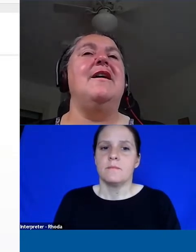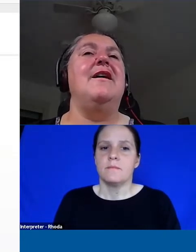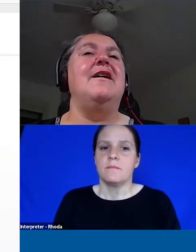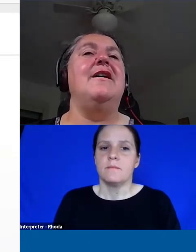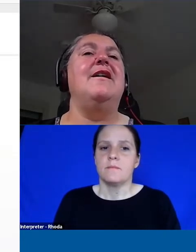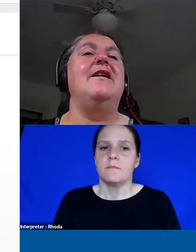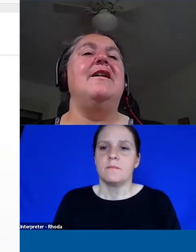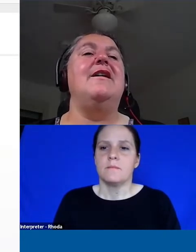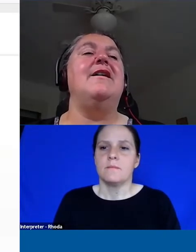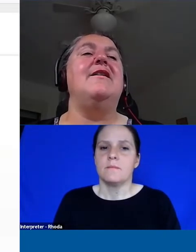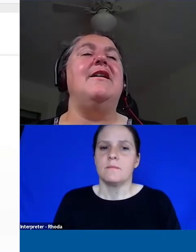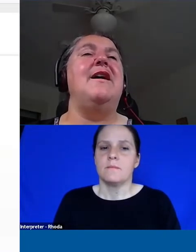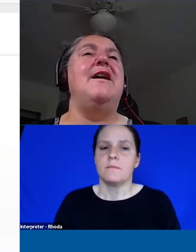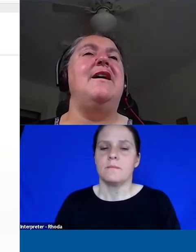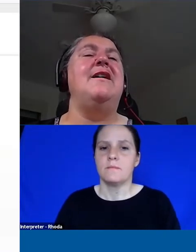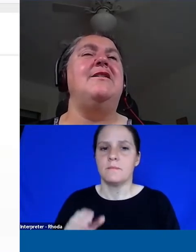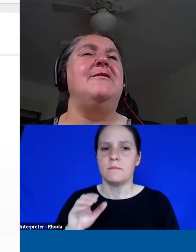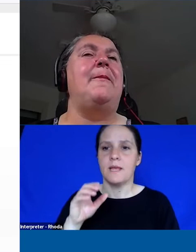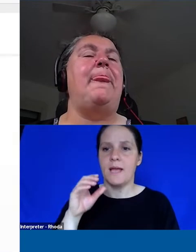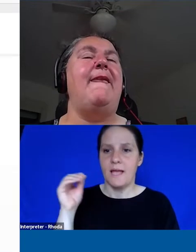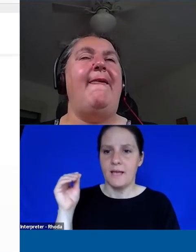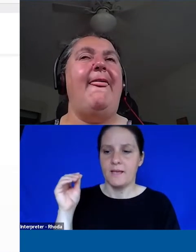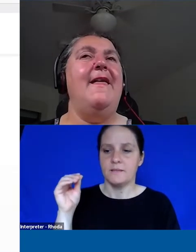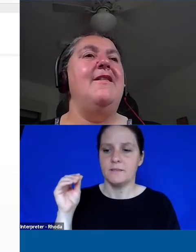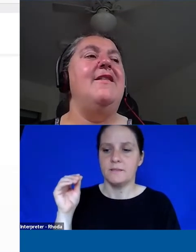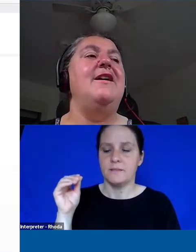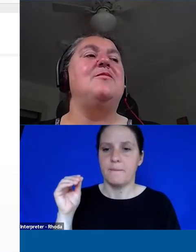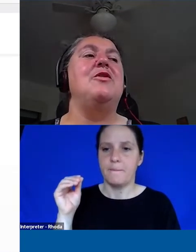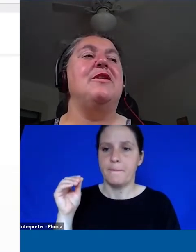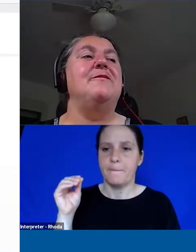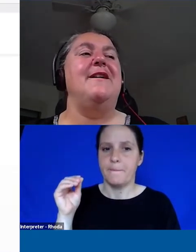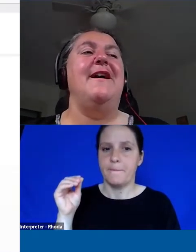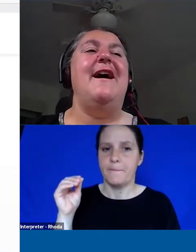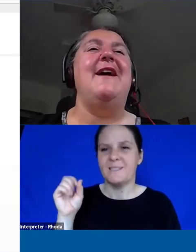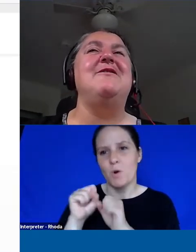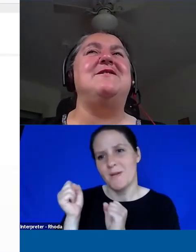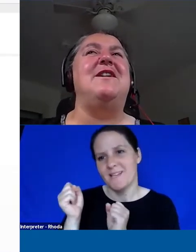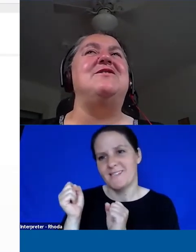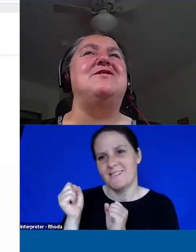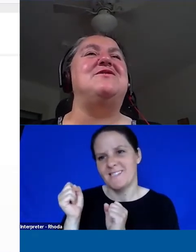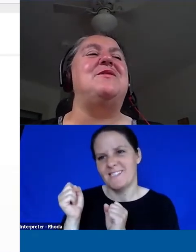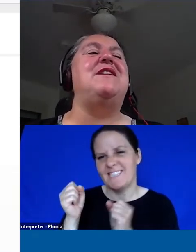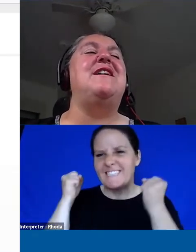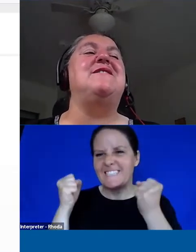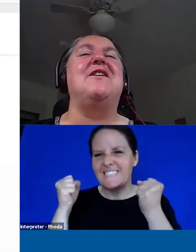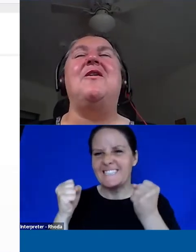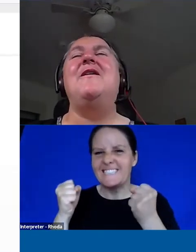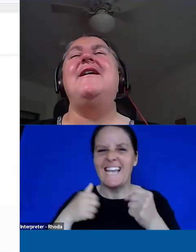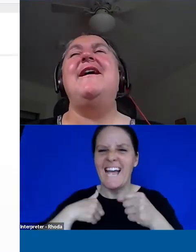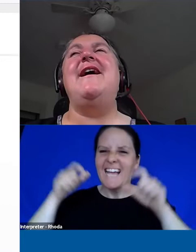Covid.gov find-- And it's broken. (chuckles) I was here just three days ago